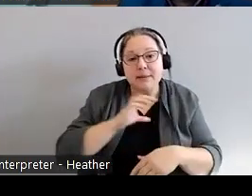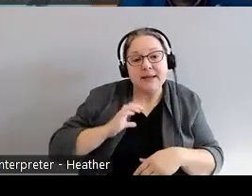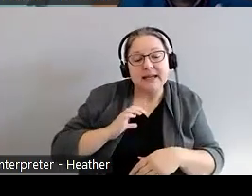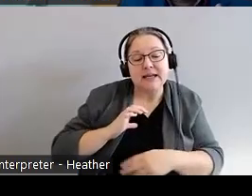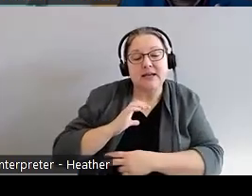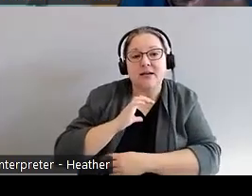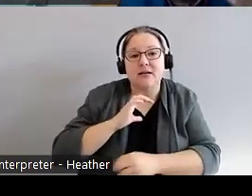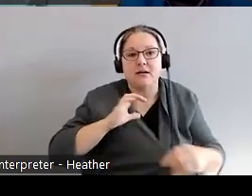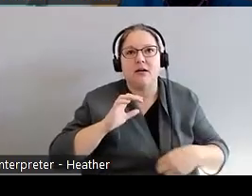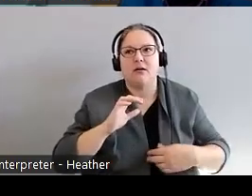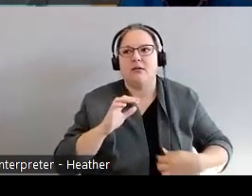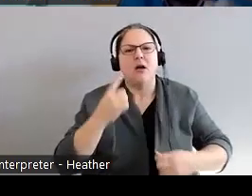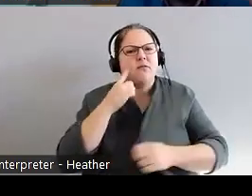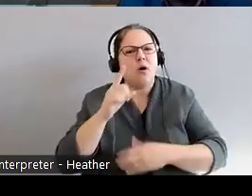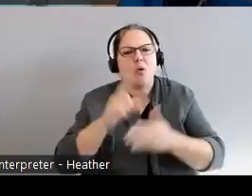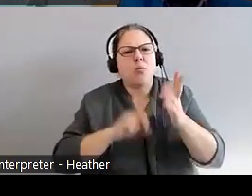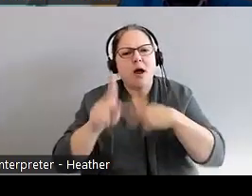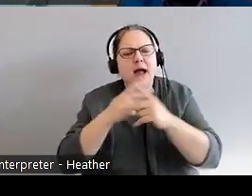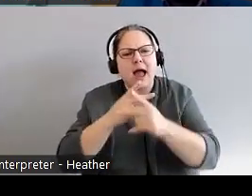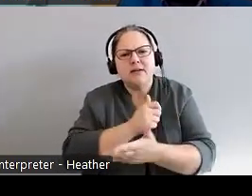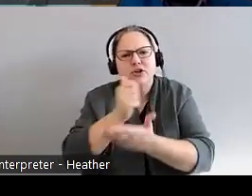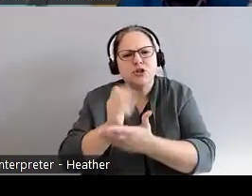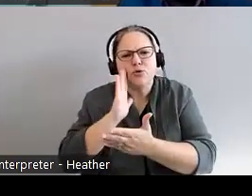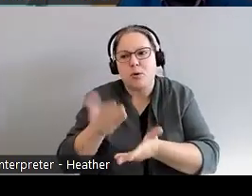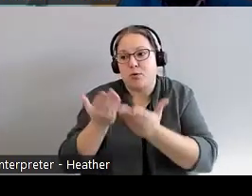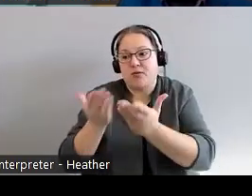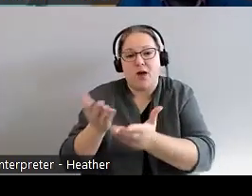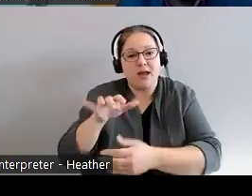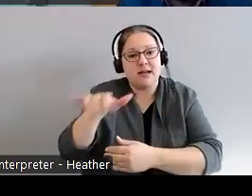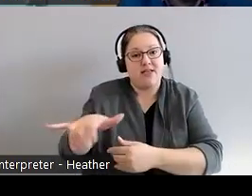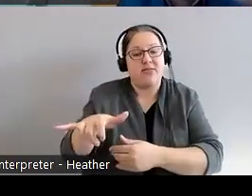um you know interventions were going to be provided in the uh in the program as well as what